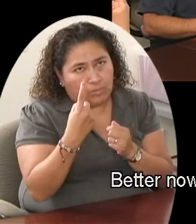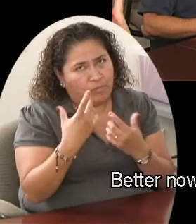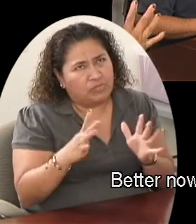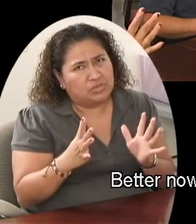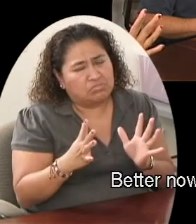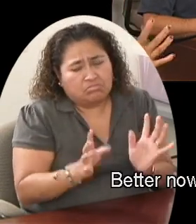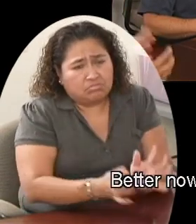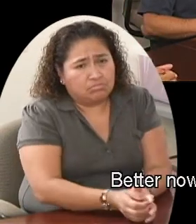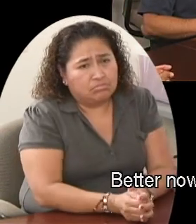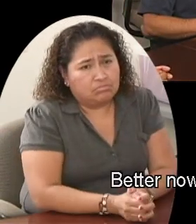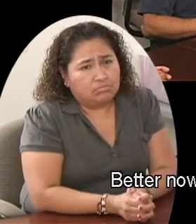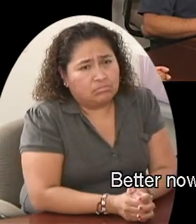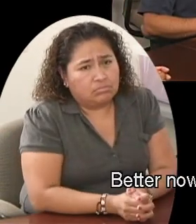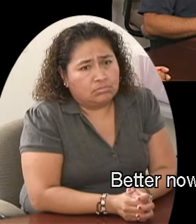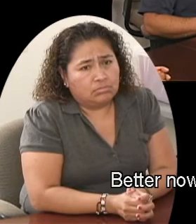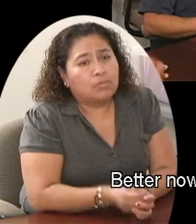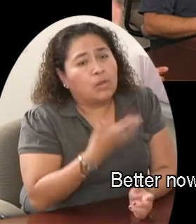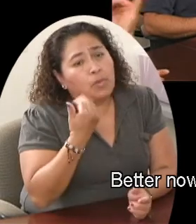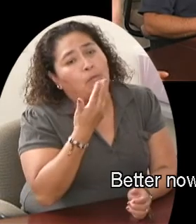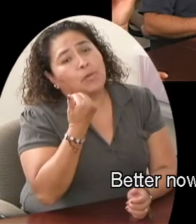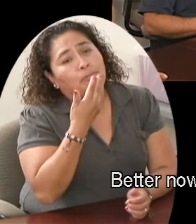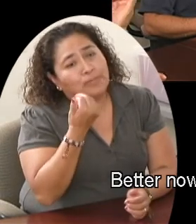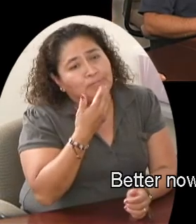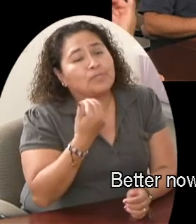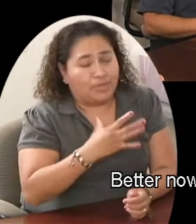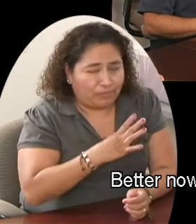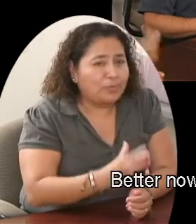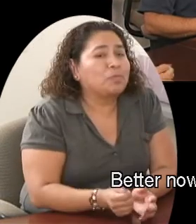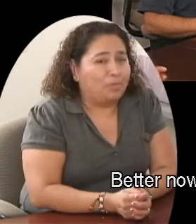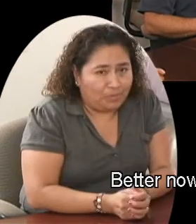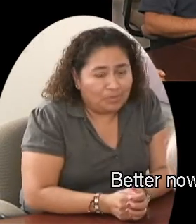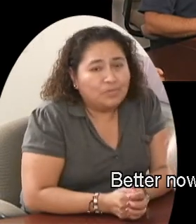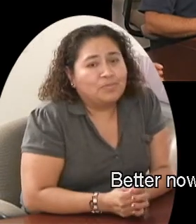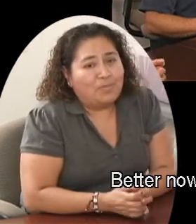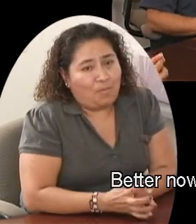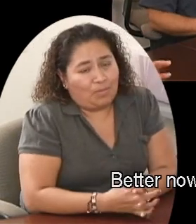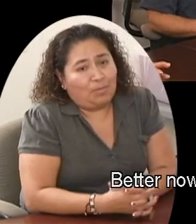Better now? Okay. Perfect.